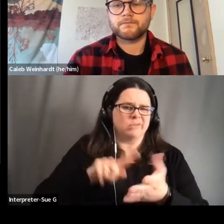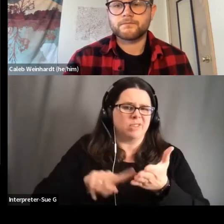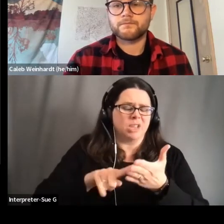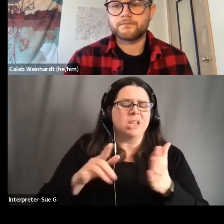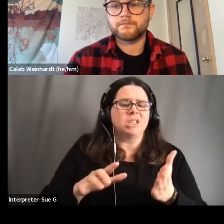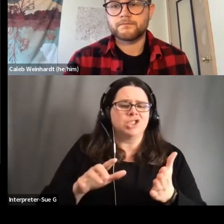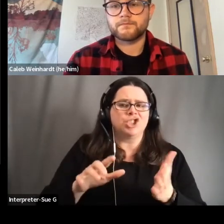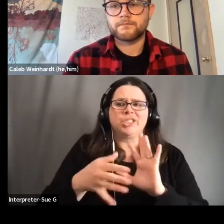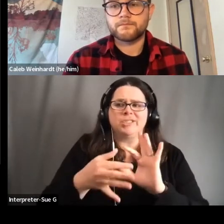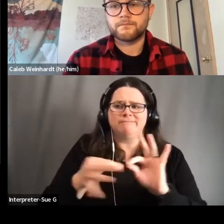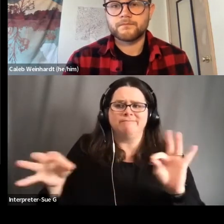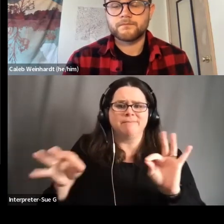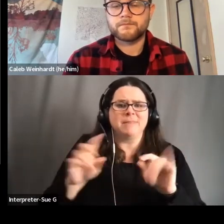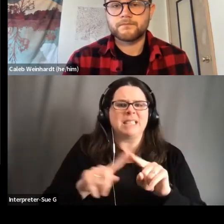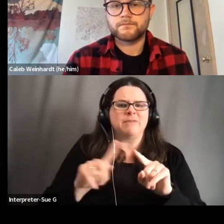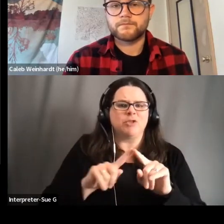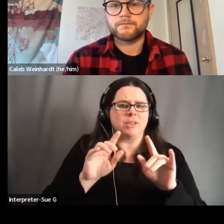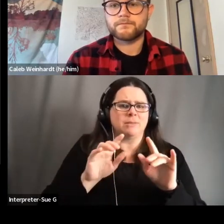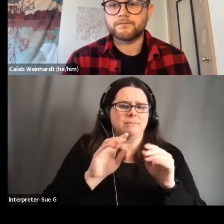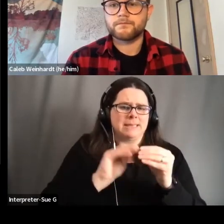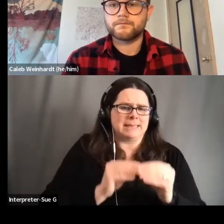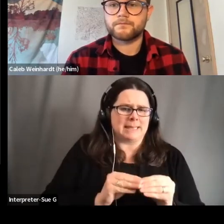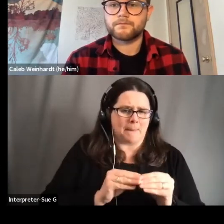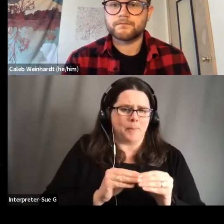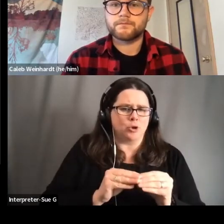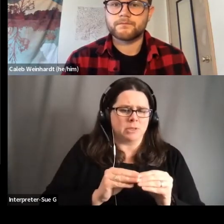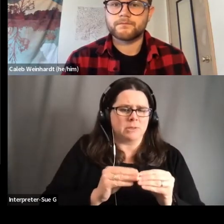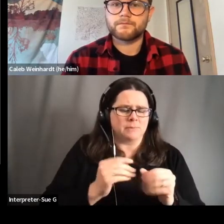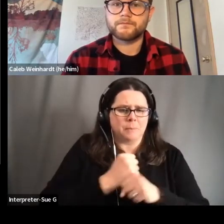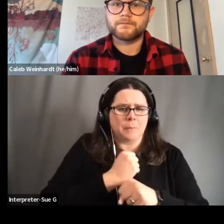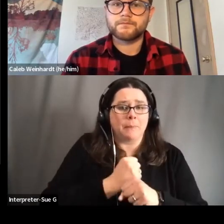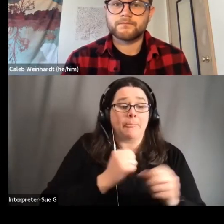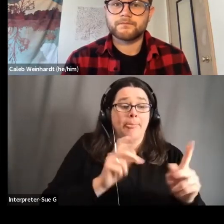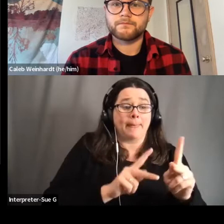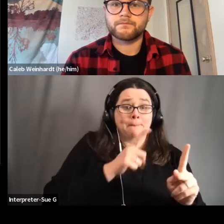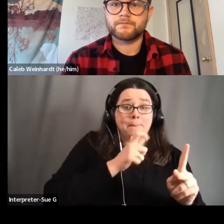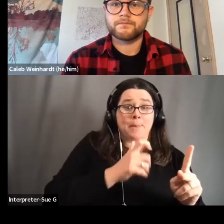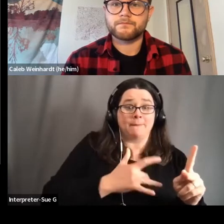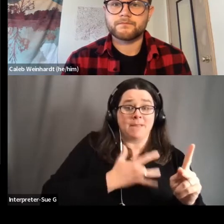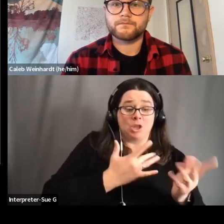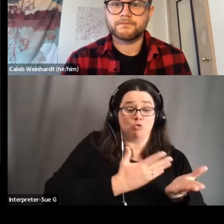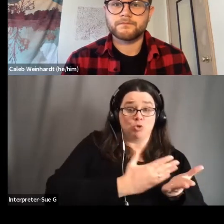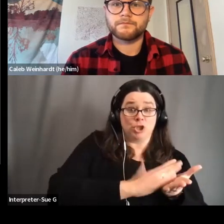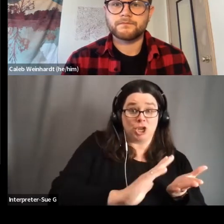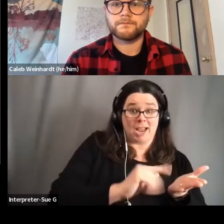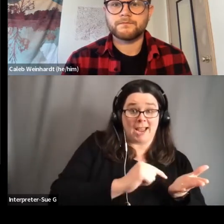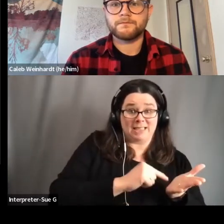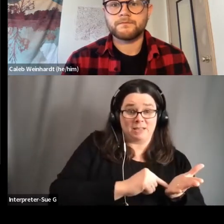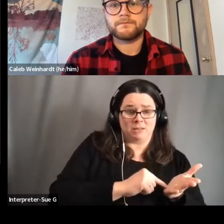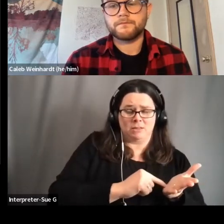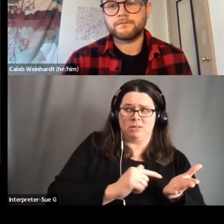in different sets of numbers with what people who are feeling rejected, what those things lead to.